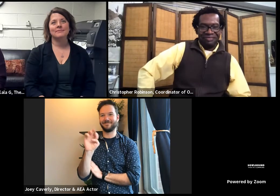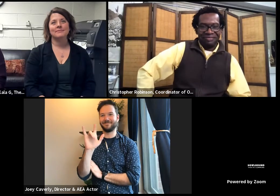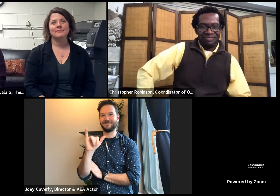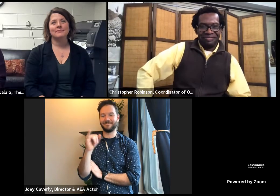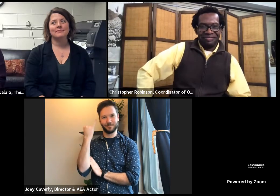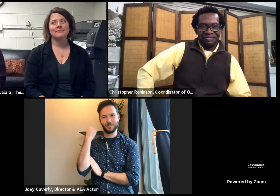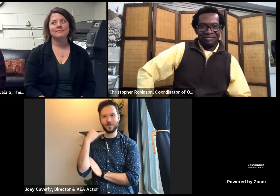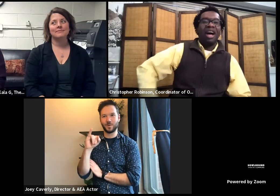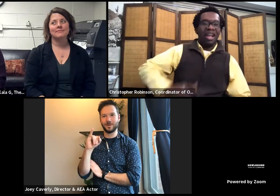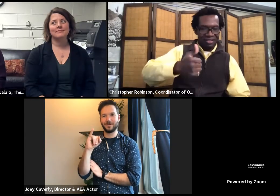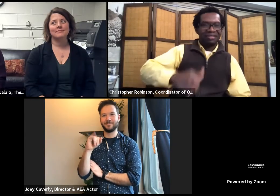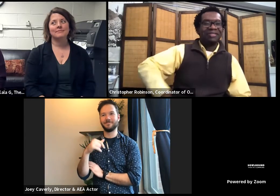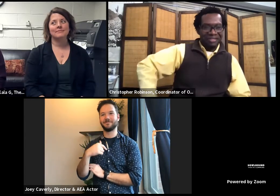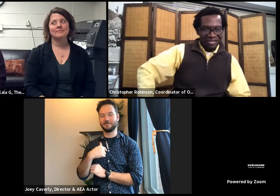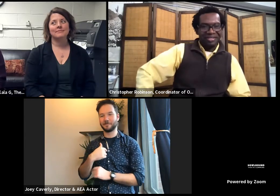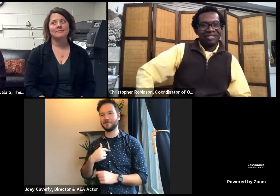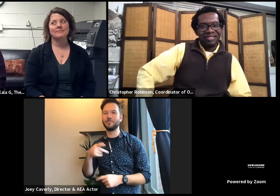My name is Joey Caverly. This is my sign name.